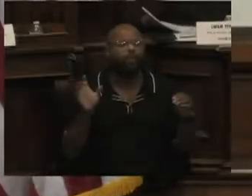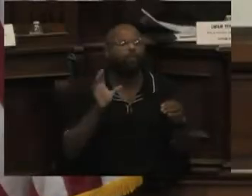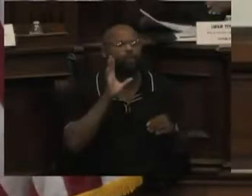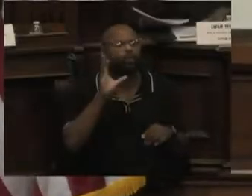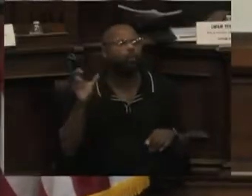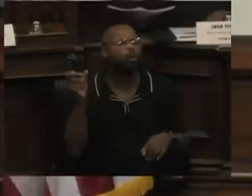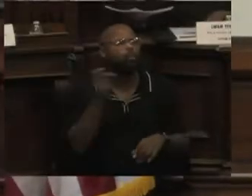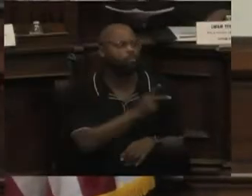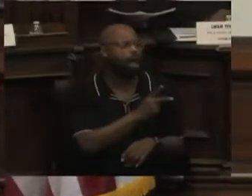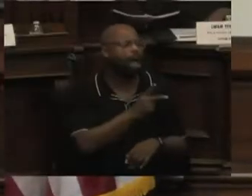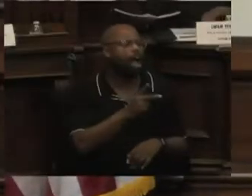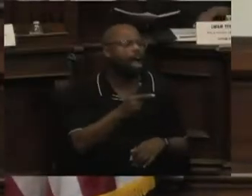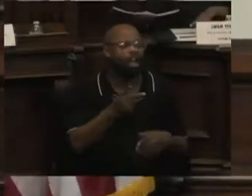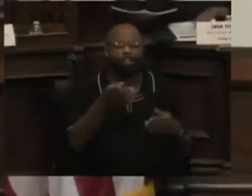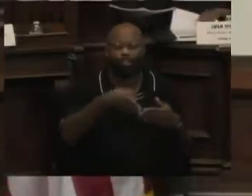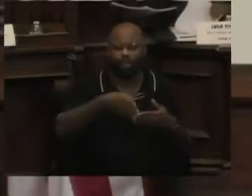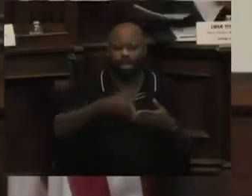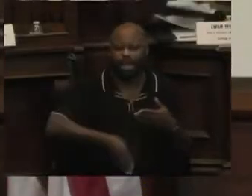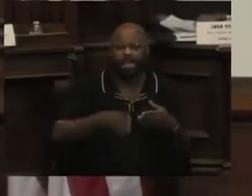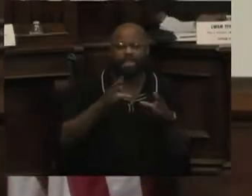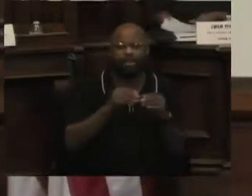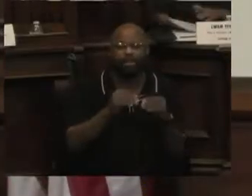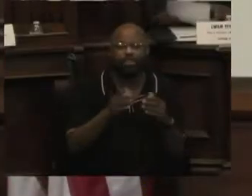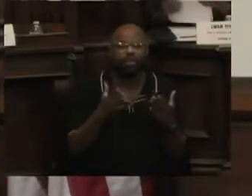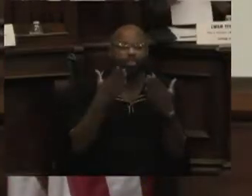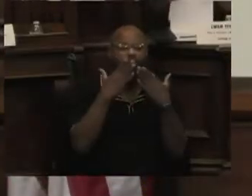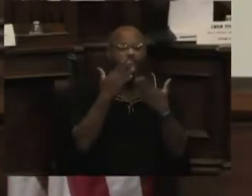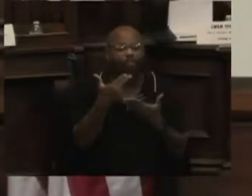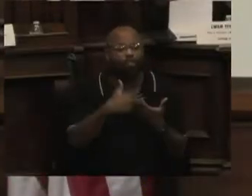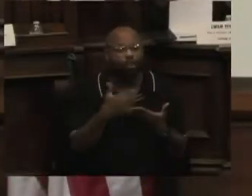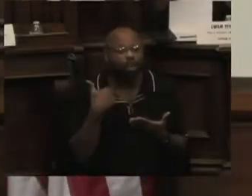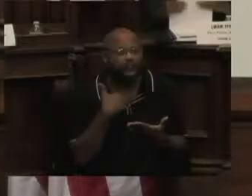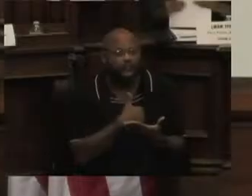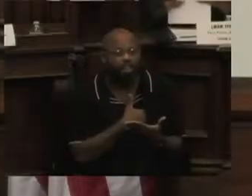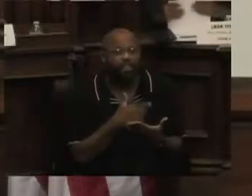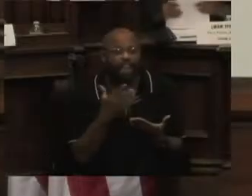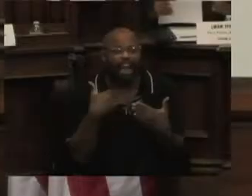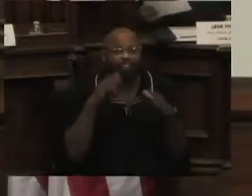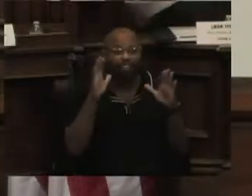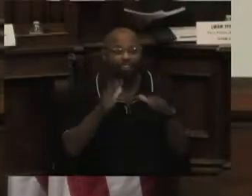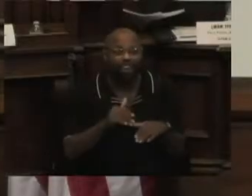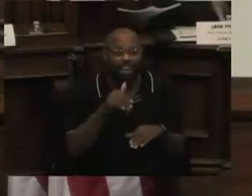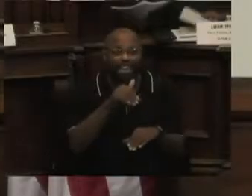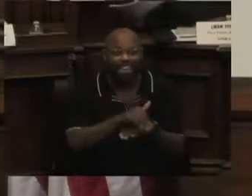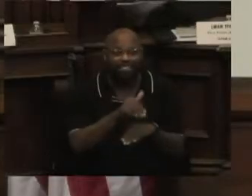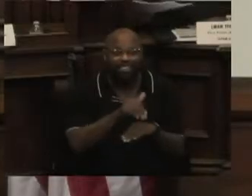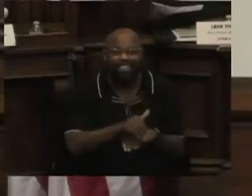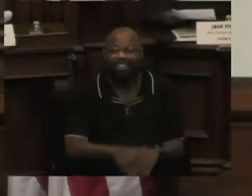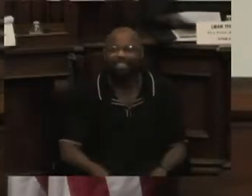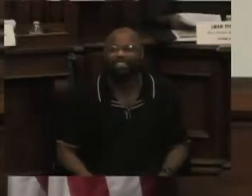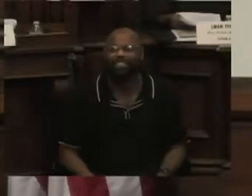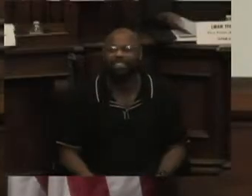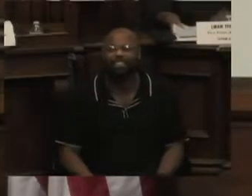expect any votes to be taken tonight. So we will be coming